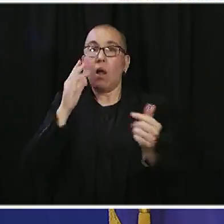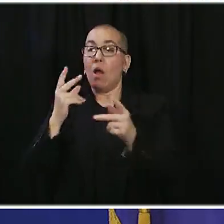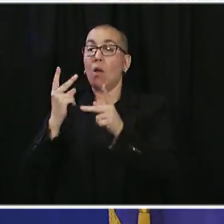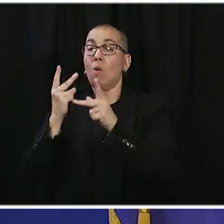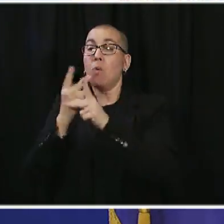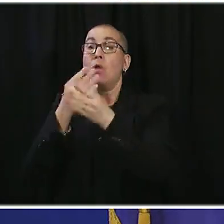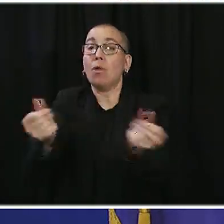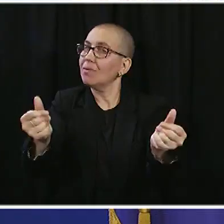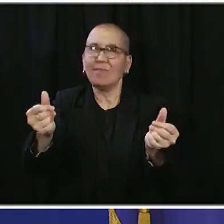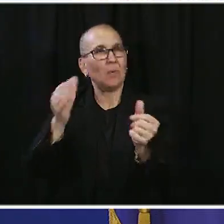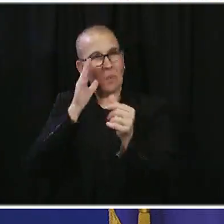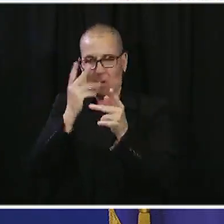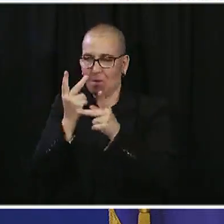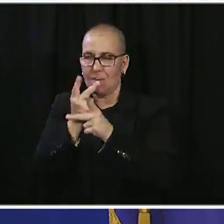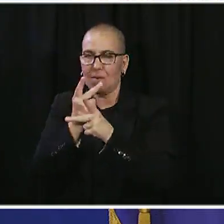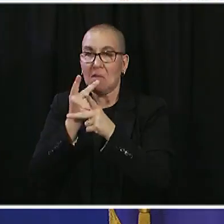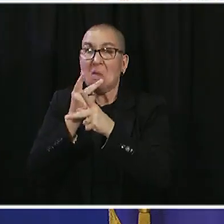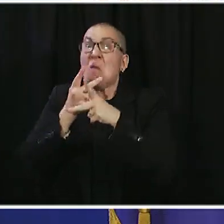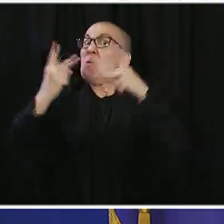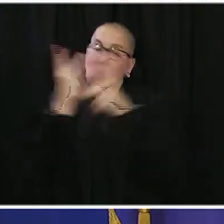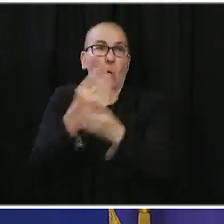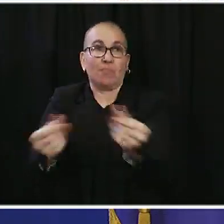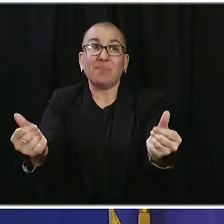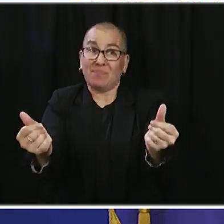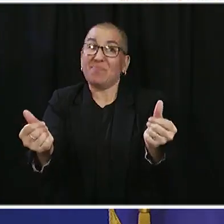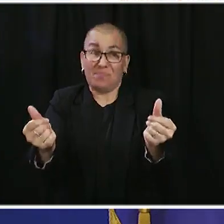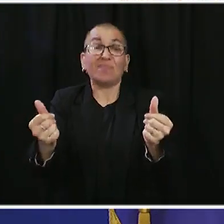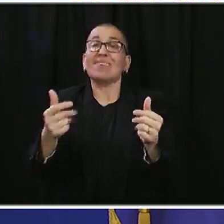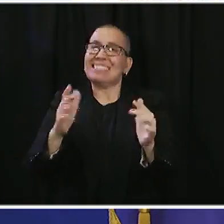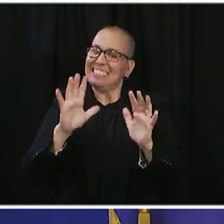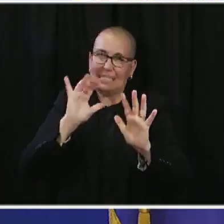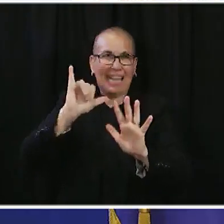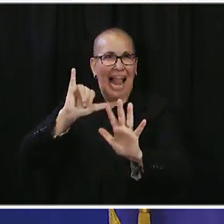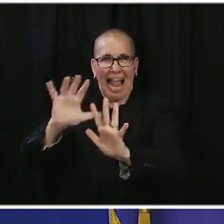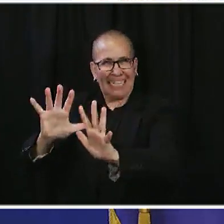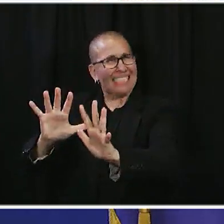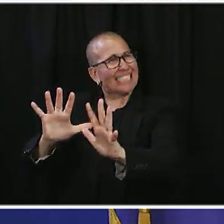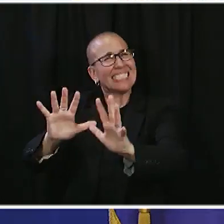OTHER SIDE, IF WE HAD THE CAPACITY TO DO THAT TODAY, I THINK WE DISCUSSED IT. IF THAT WOULD BE POSSIBLE.